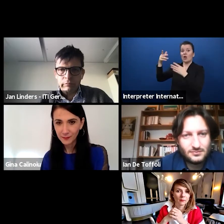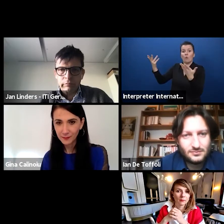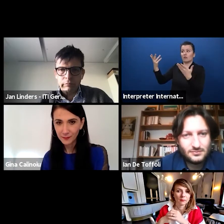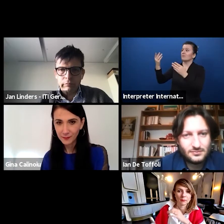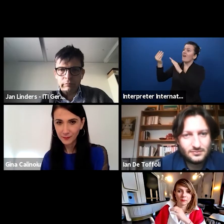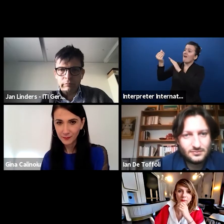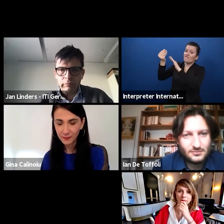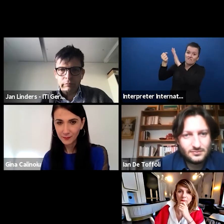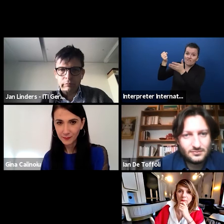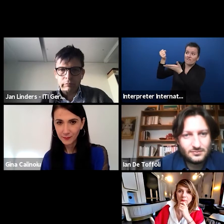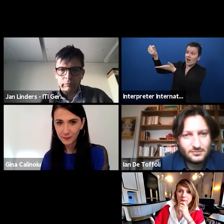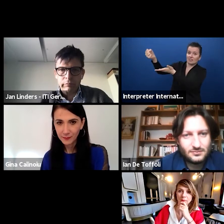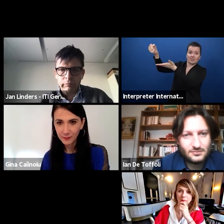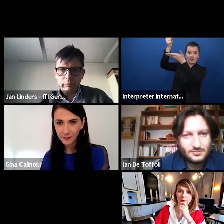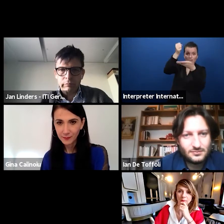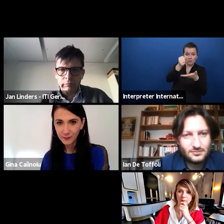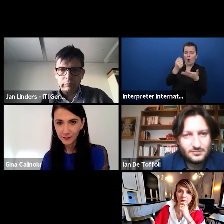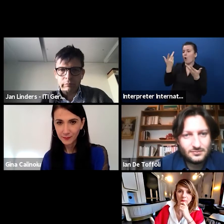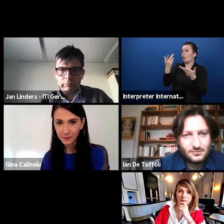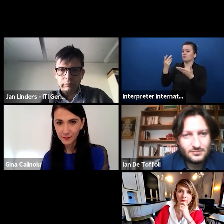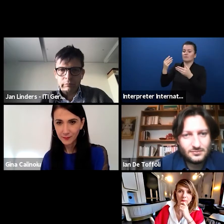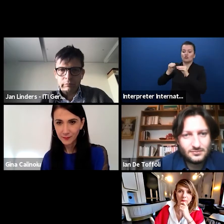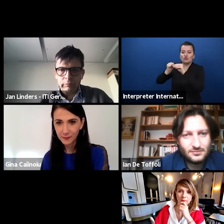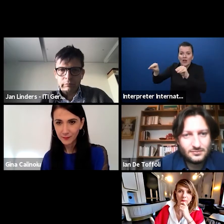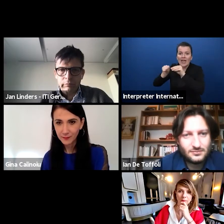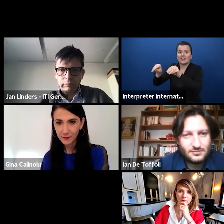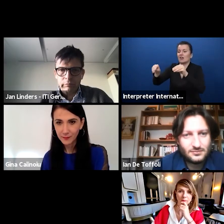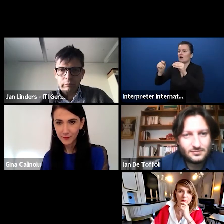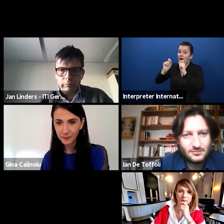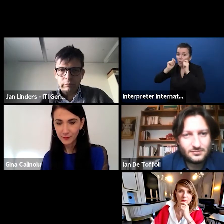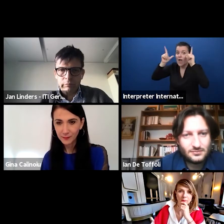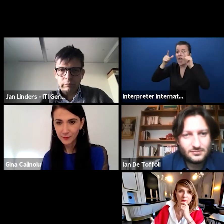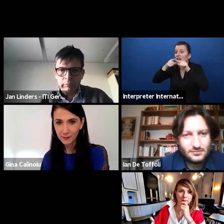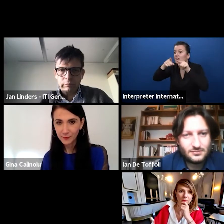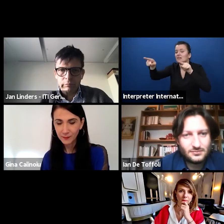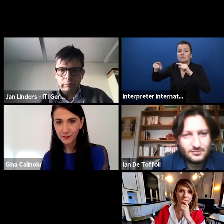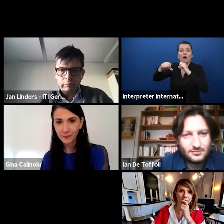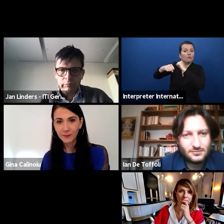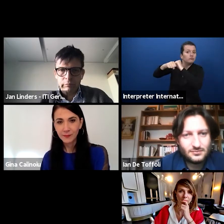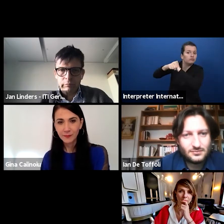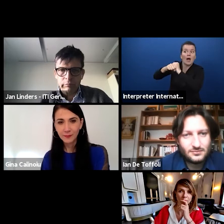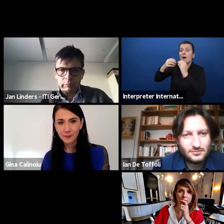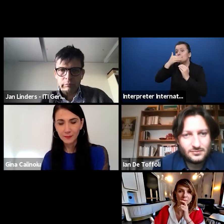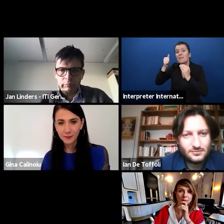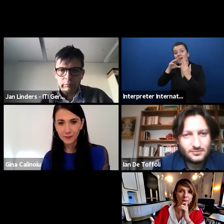incentives, training and awareness raisin,g the promotion of existing best practices, research